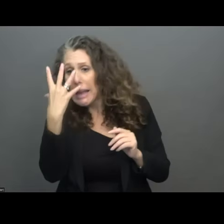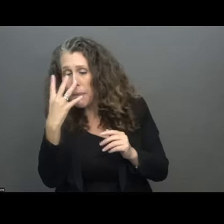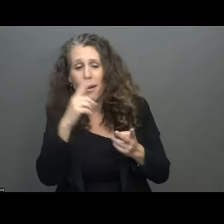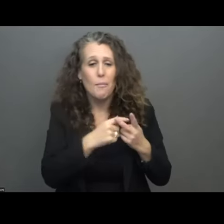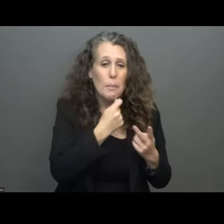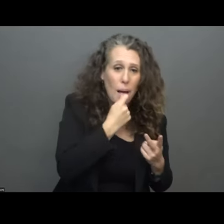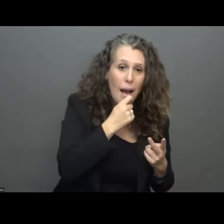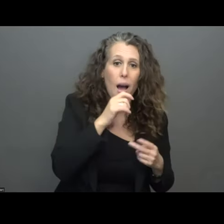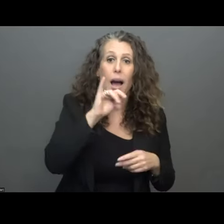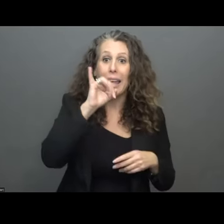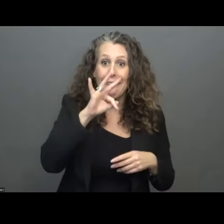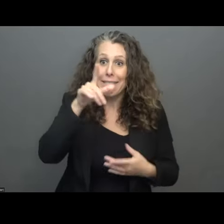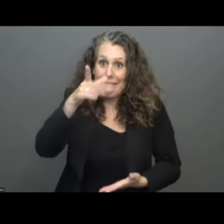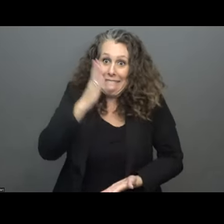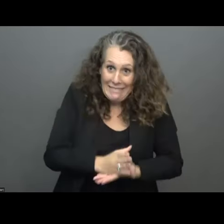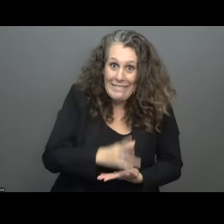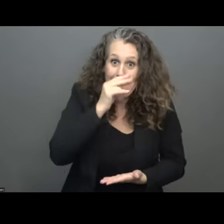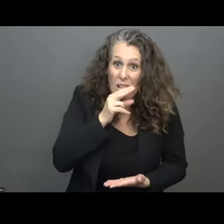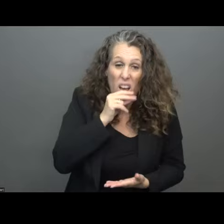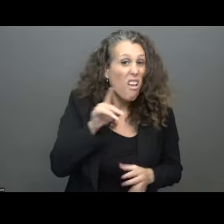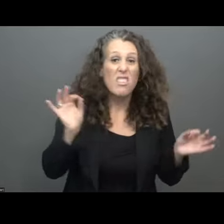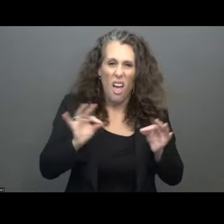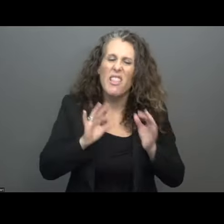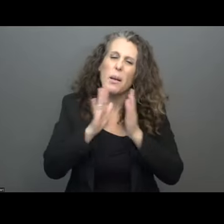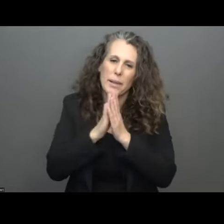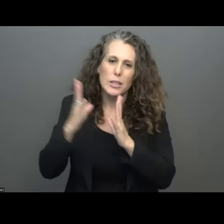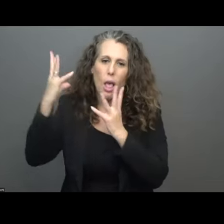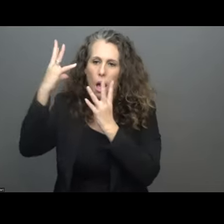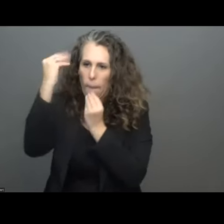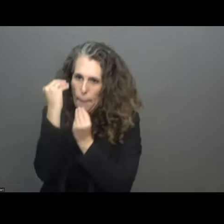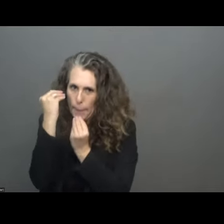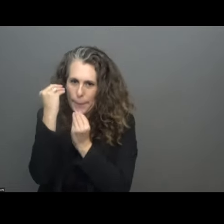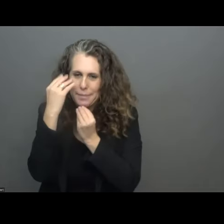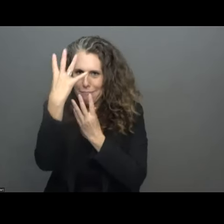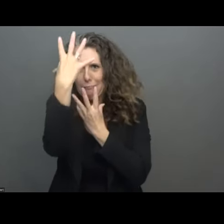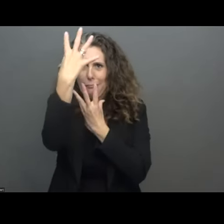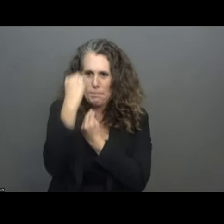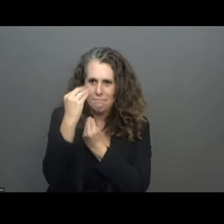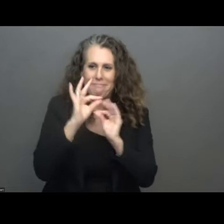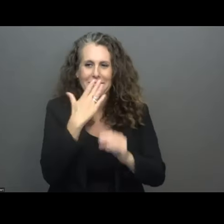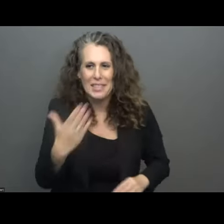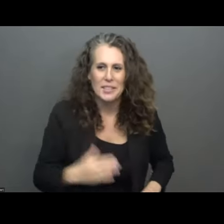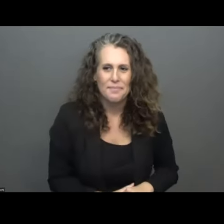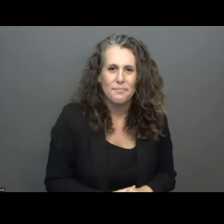when you are speaking or supposed to speak, rather. Anyways, coming back to the polls.